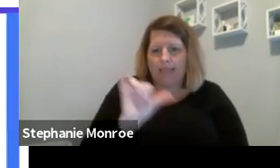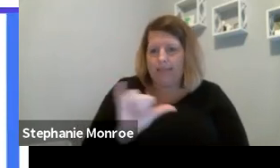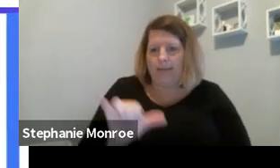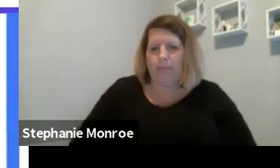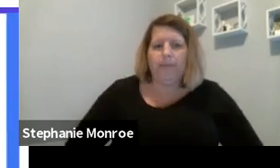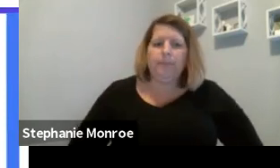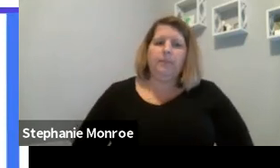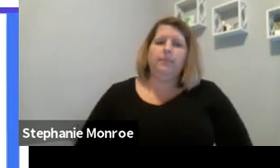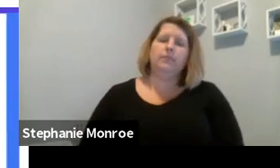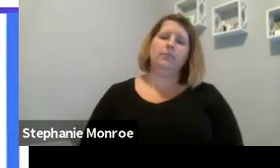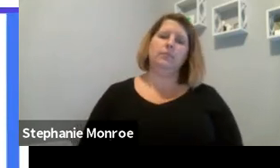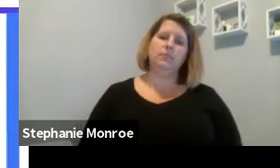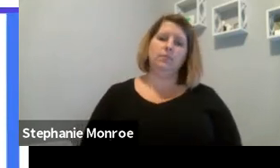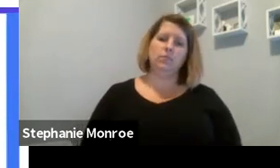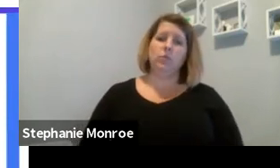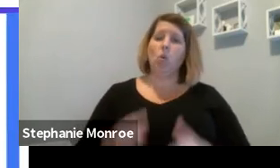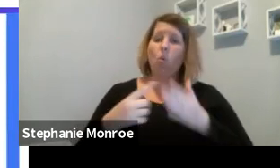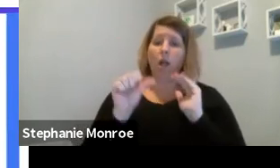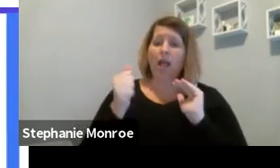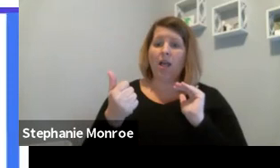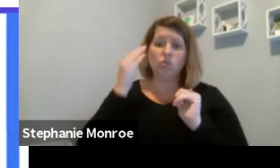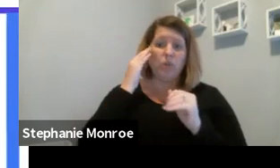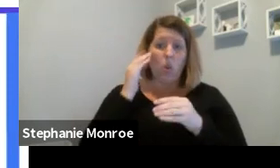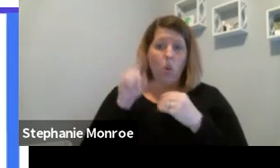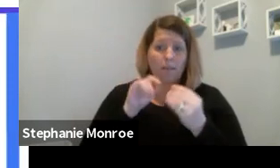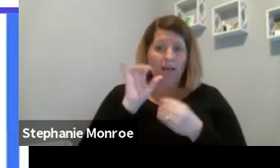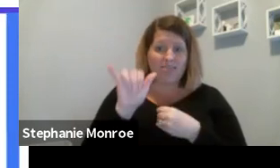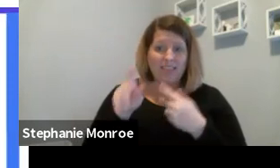What else do we know about trauma-informed services?